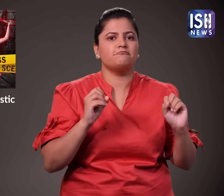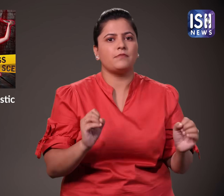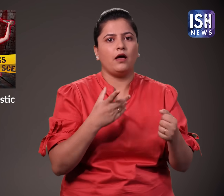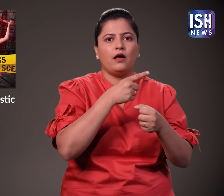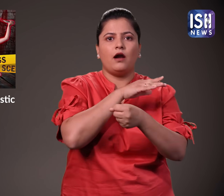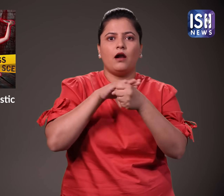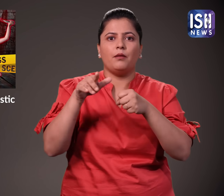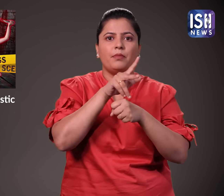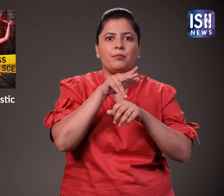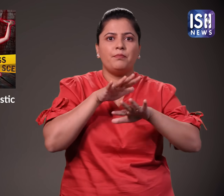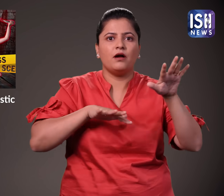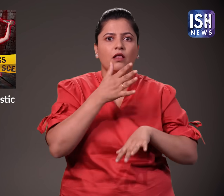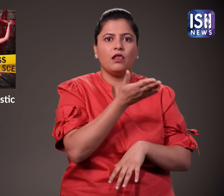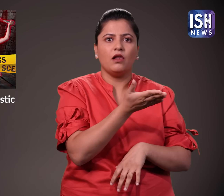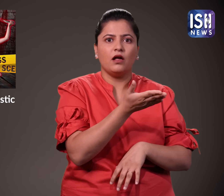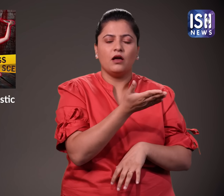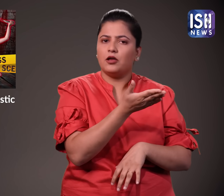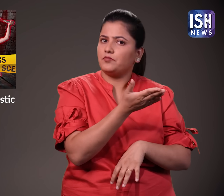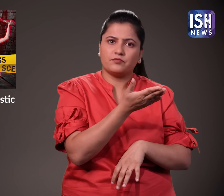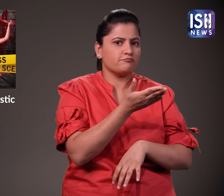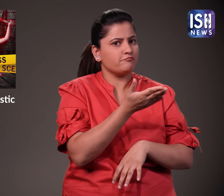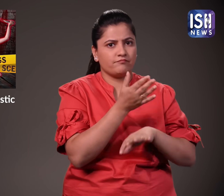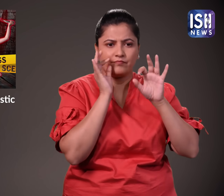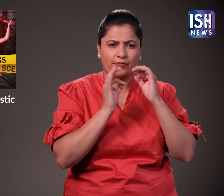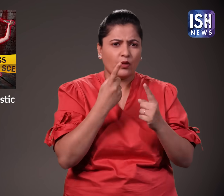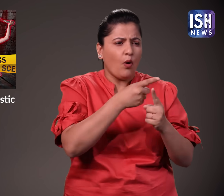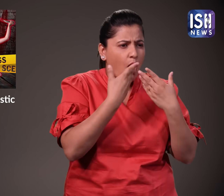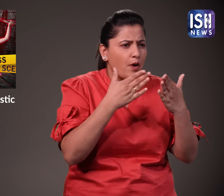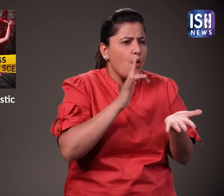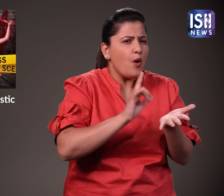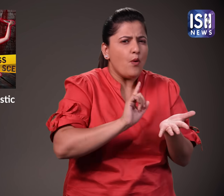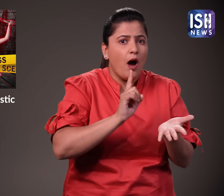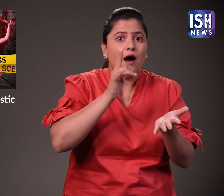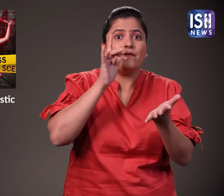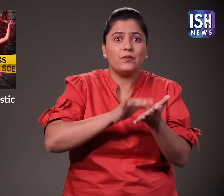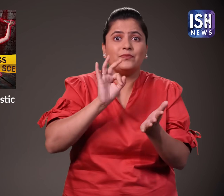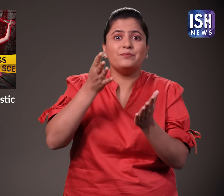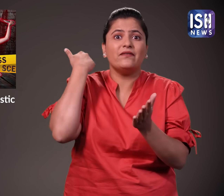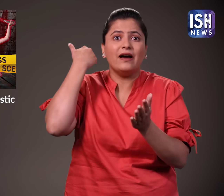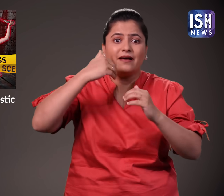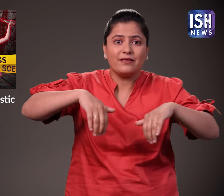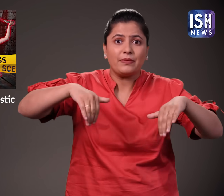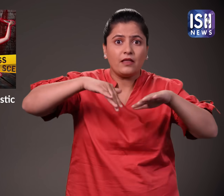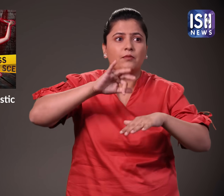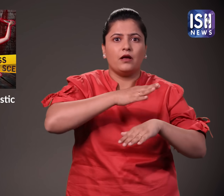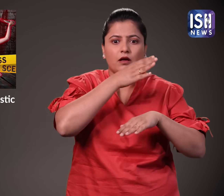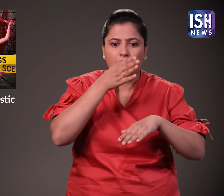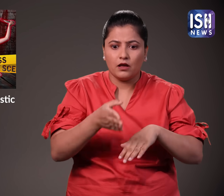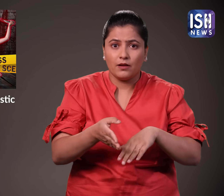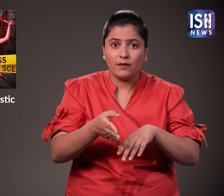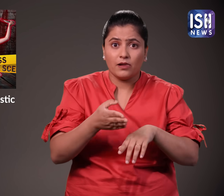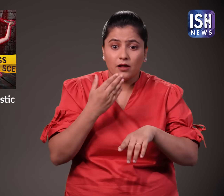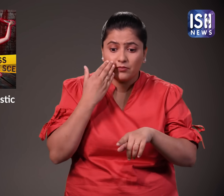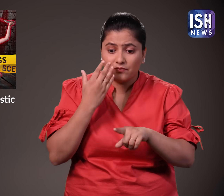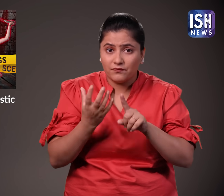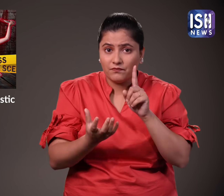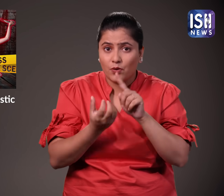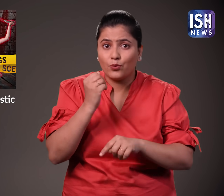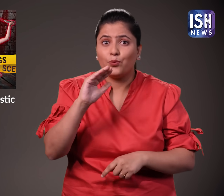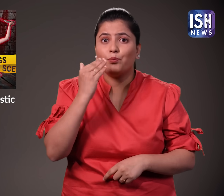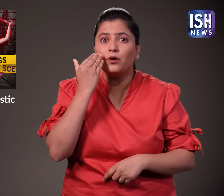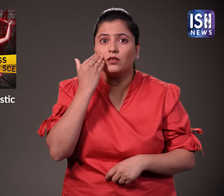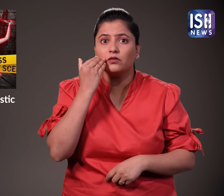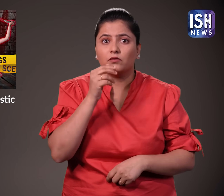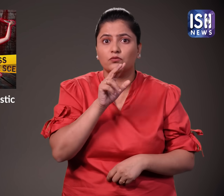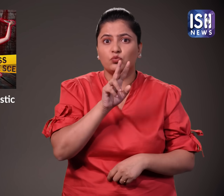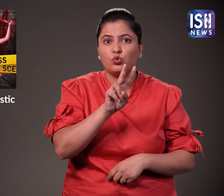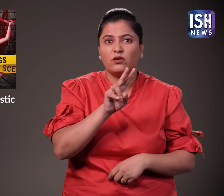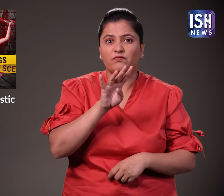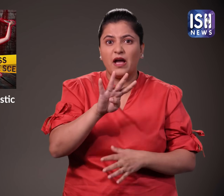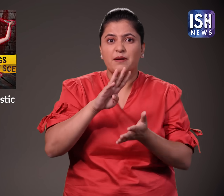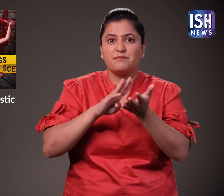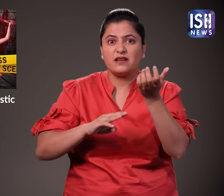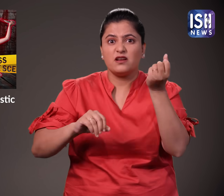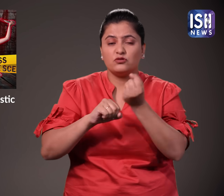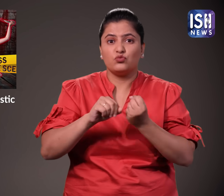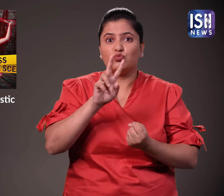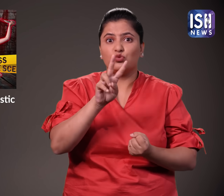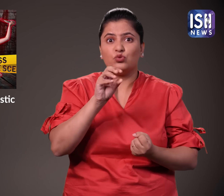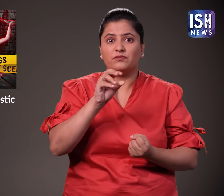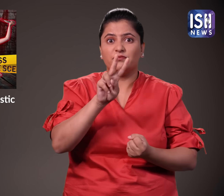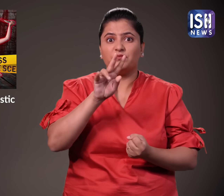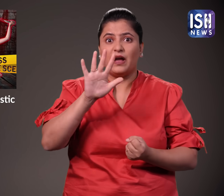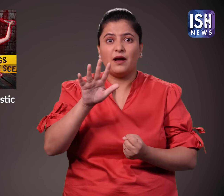During interrogation, the men revealed details of the killing. The body was recovered from the pit on 24th March 2025.